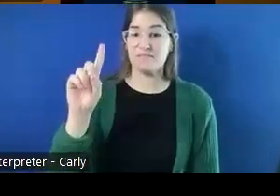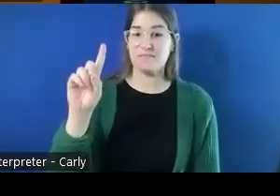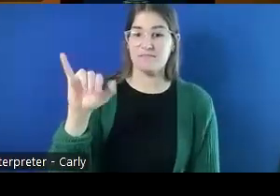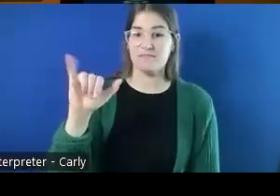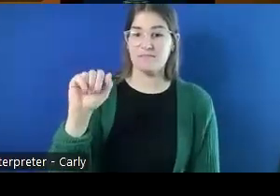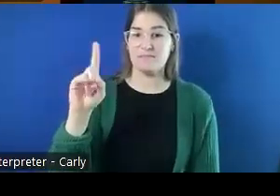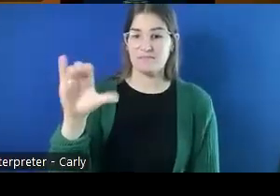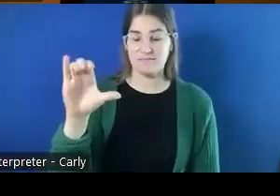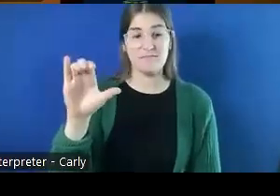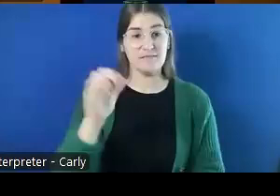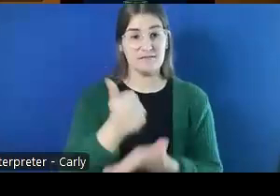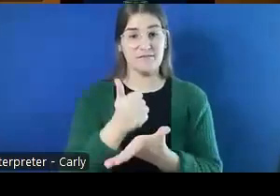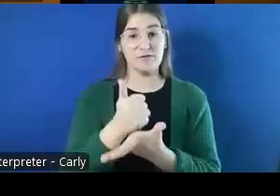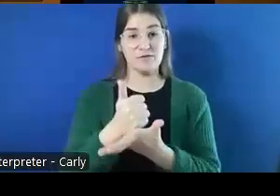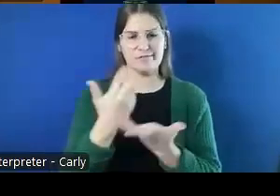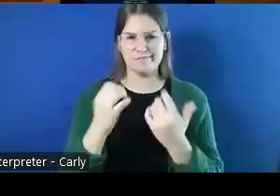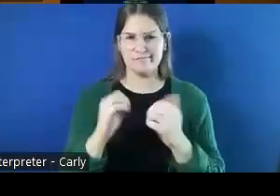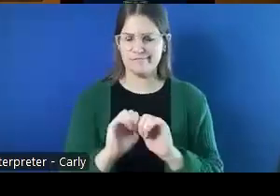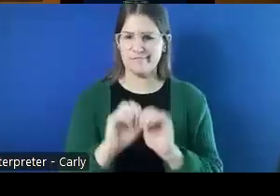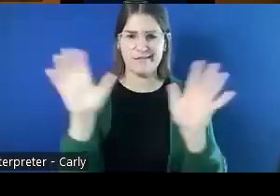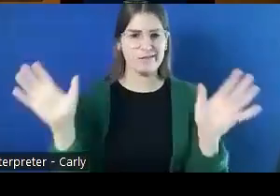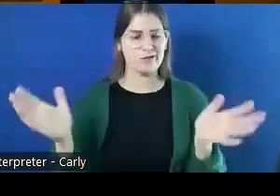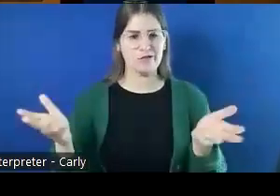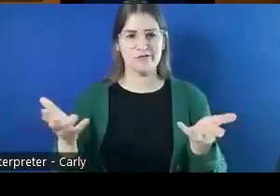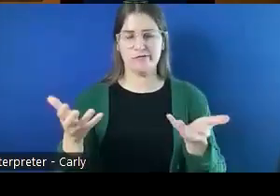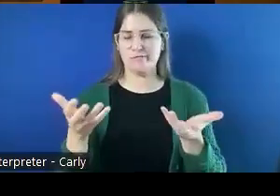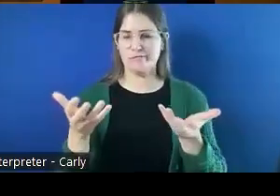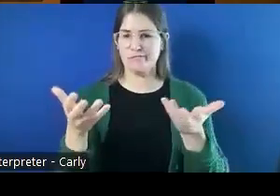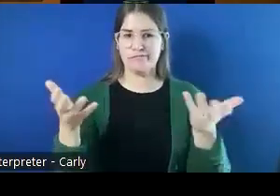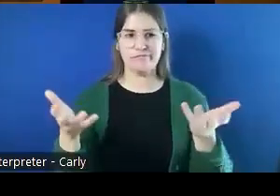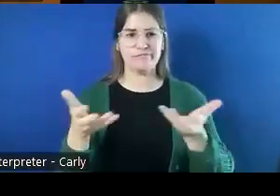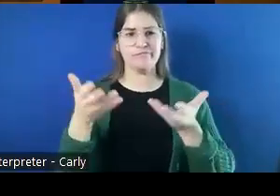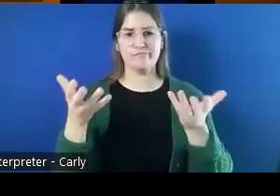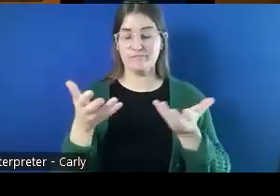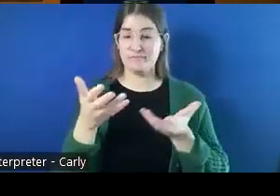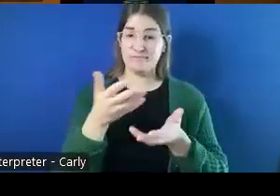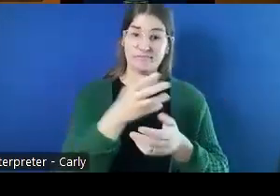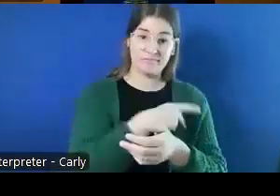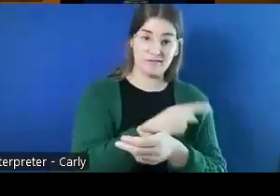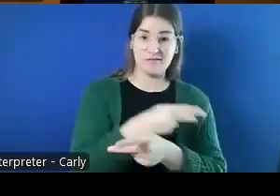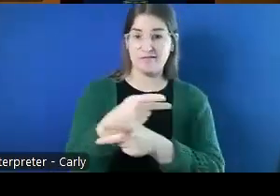is a clear you know acceptability in terms of patient and caregivers and um Studies